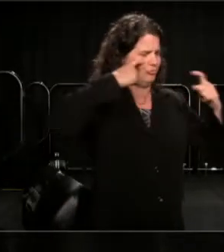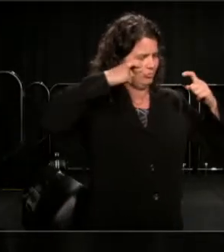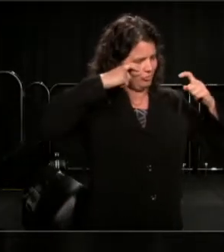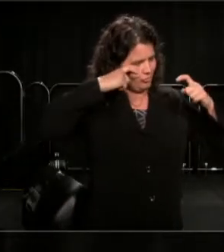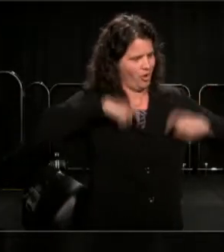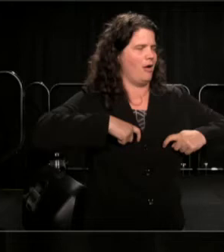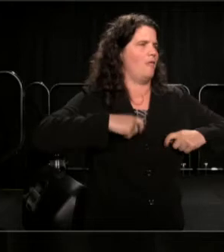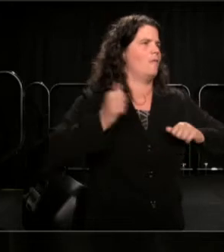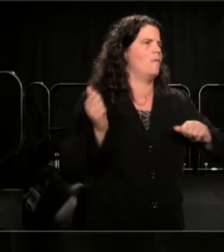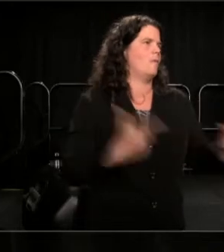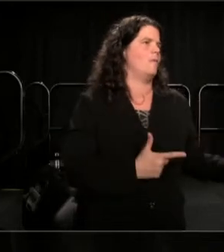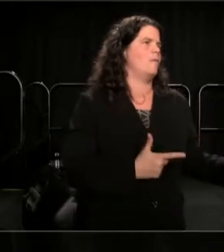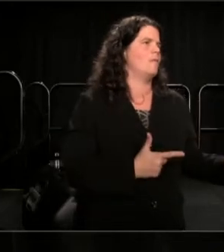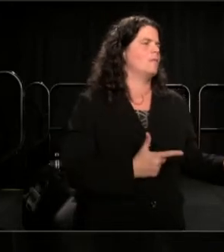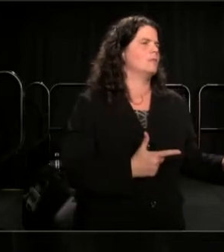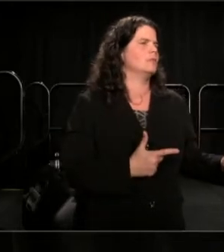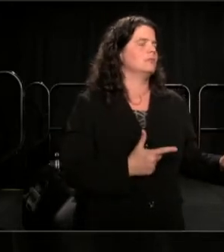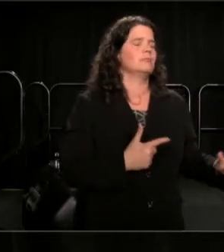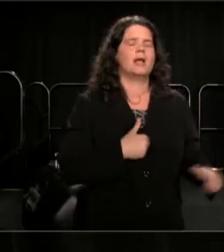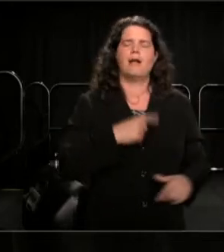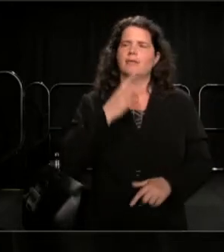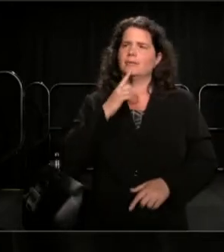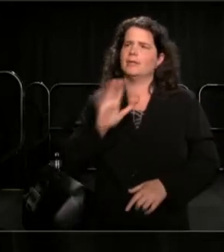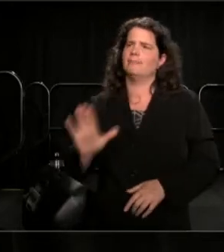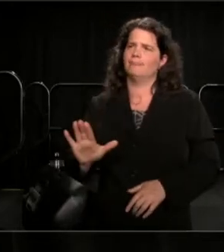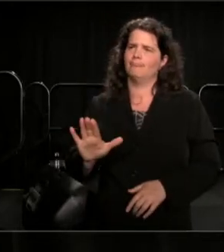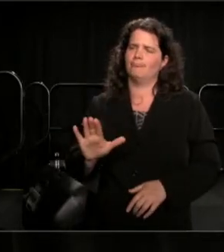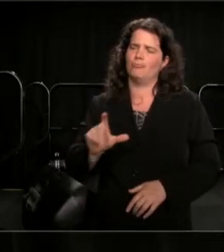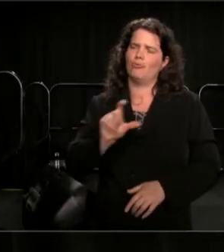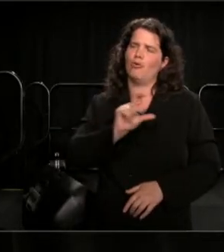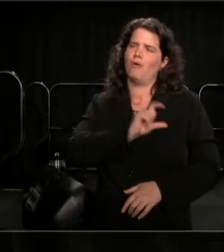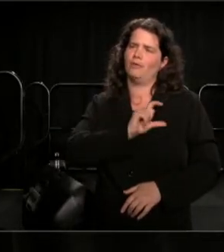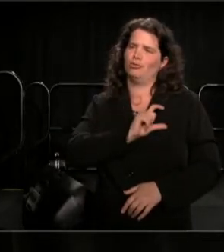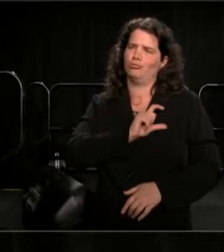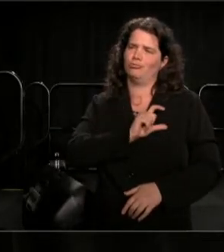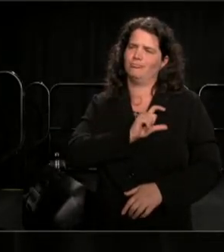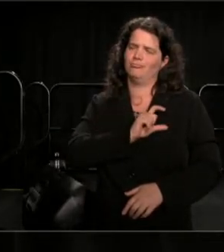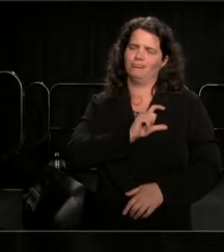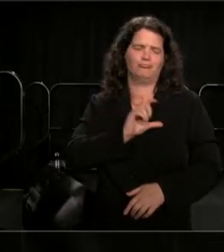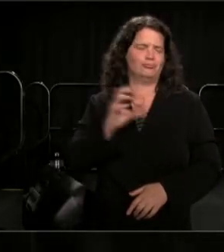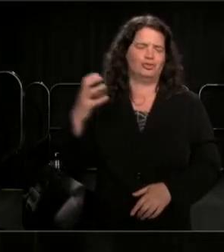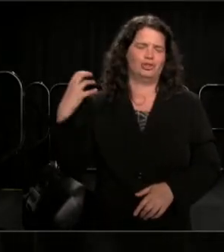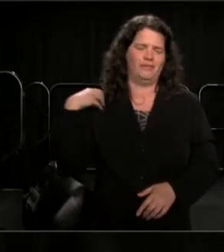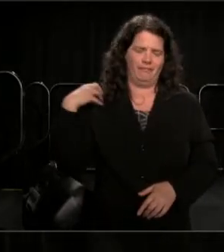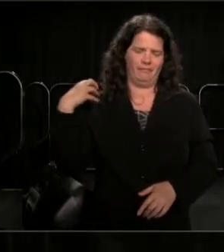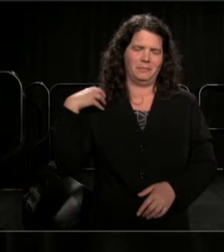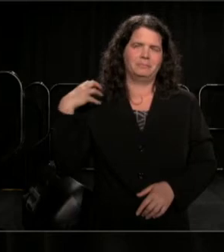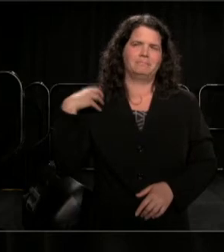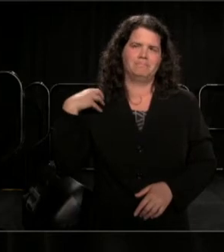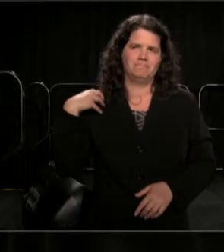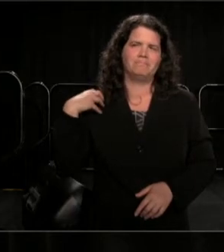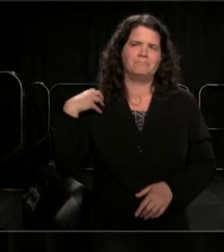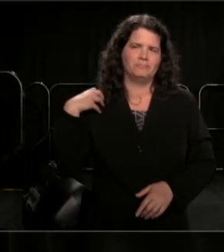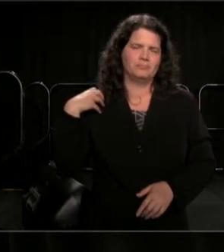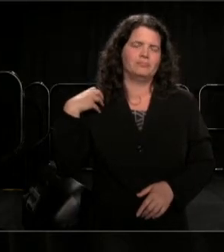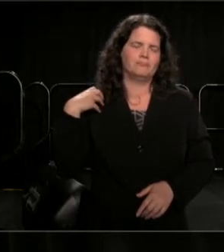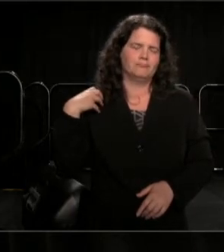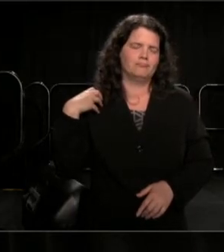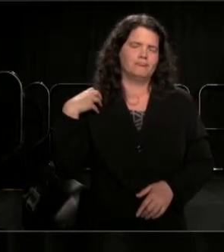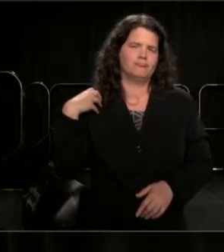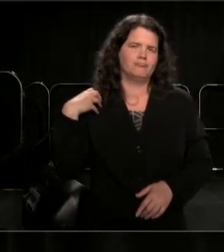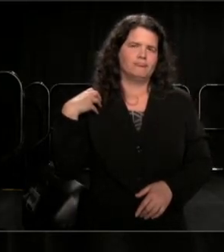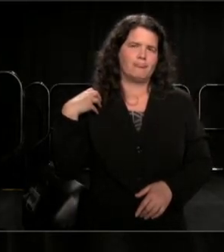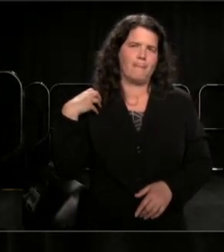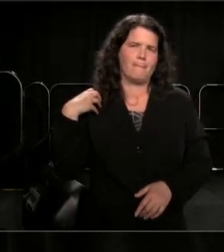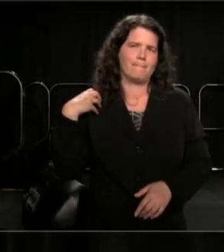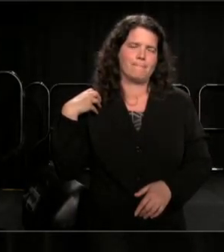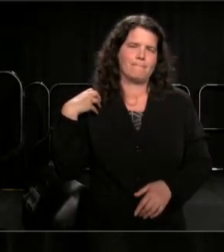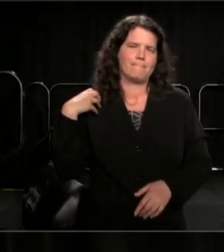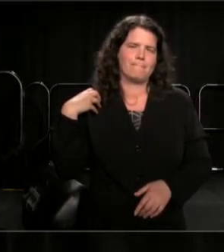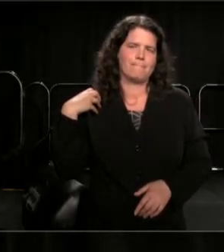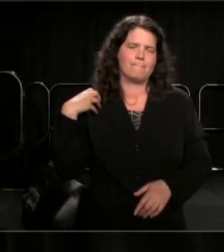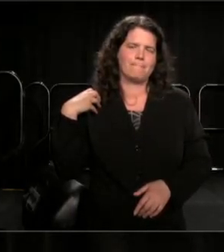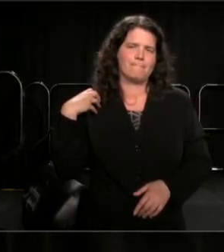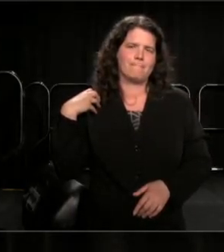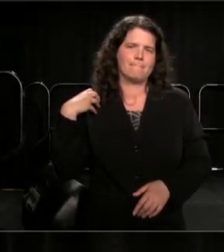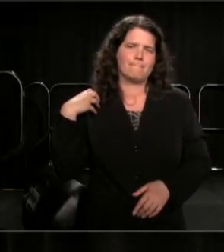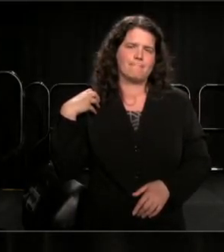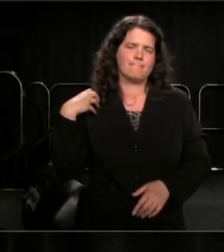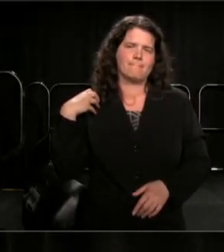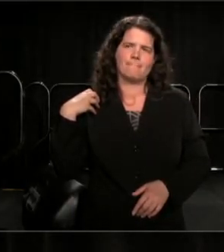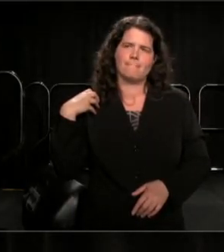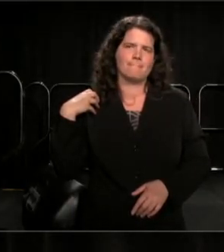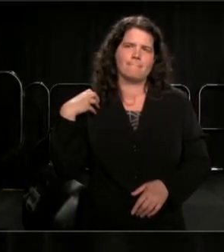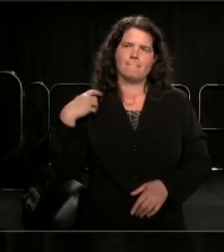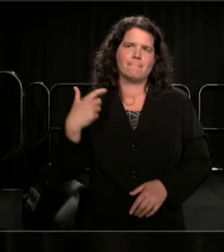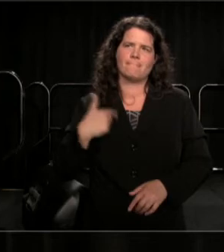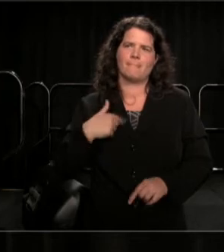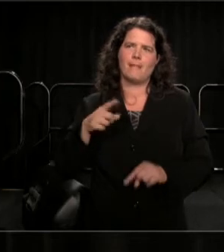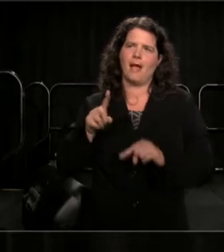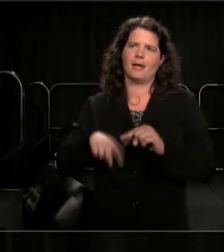I said, "Officer, Chief, I cannot accept your badge,